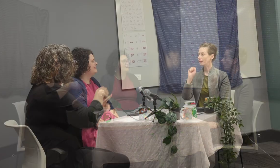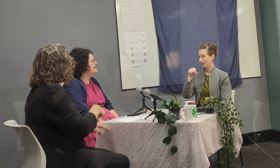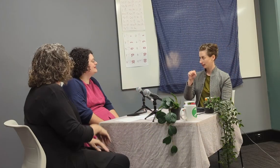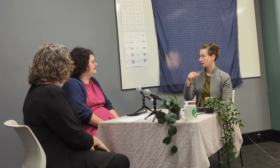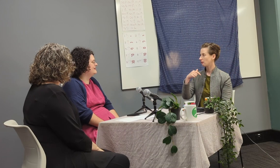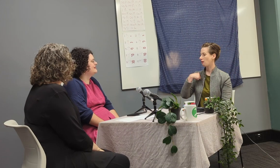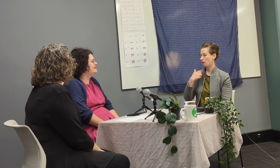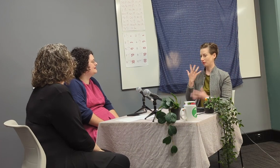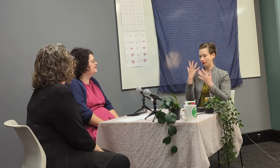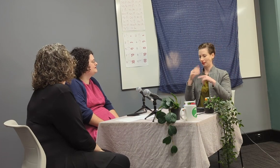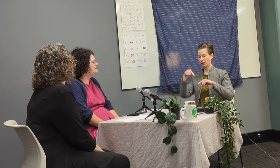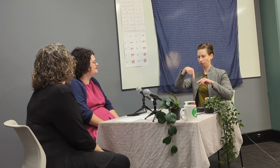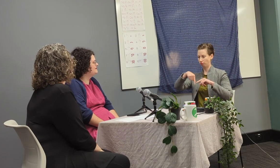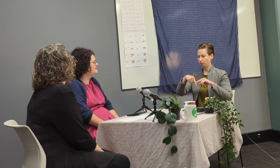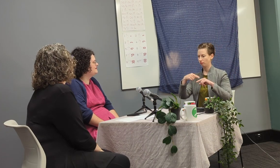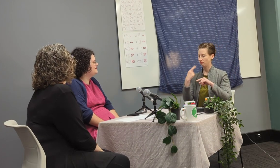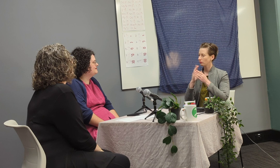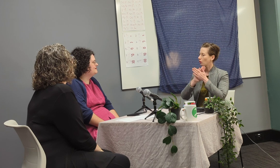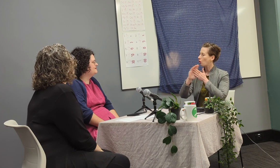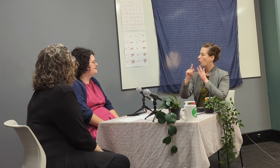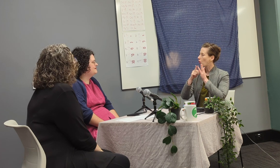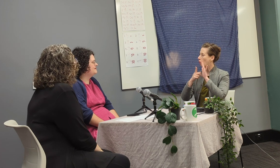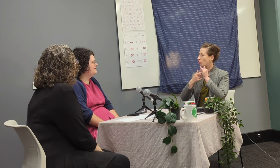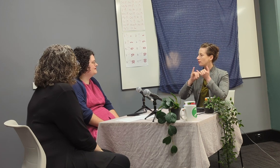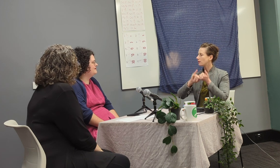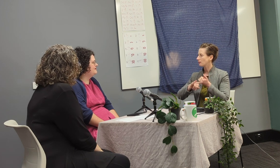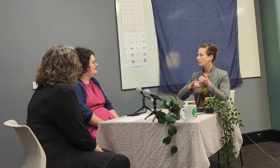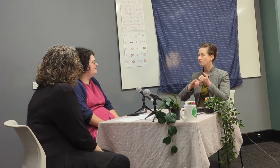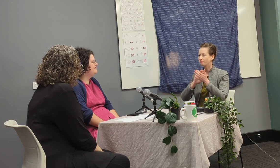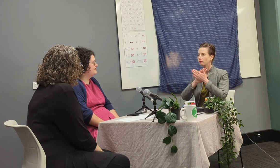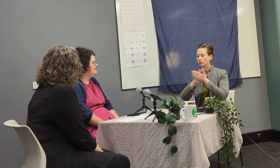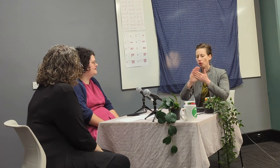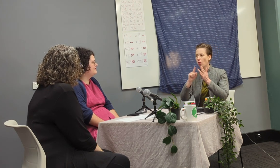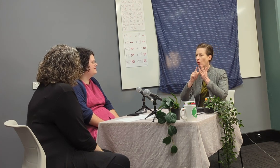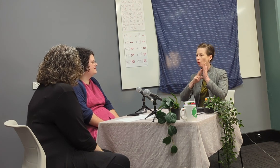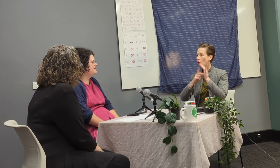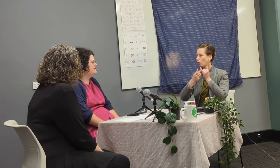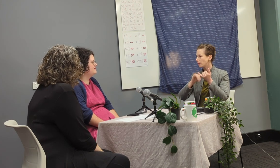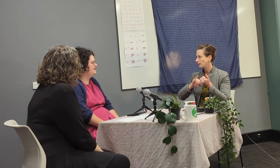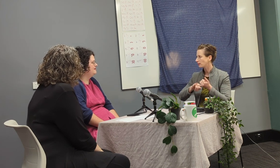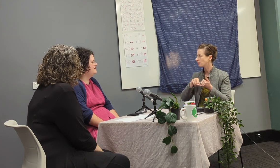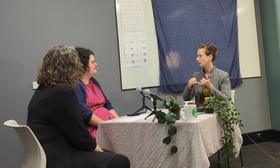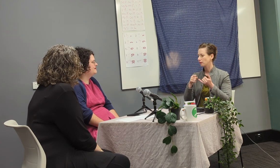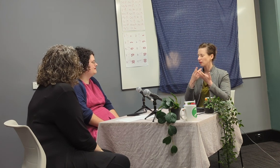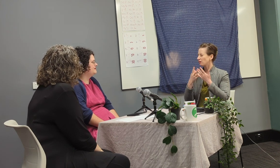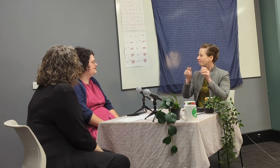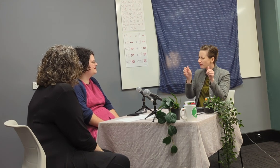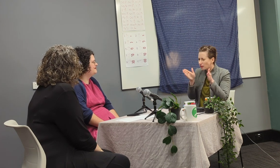H: Yes, I did. I did my Honours here.